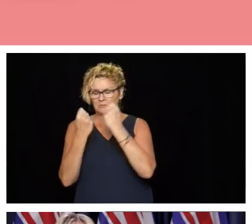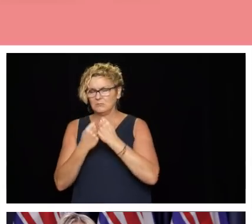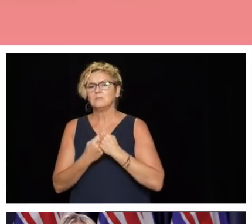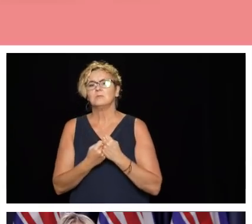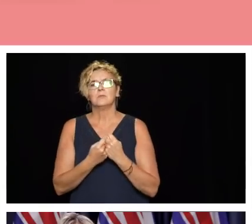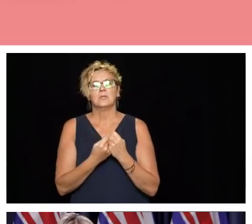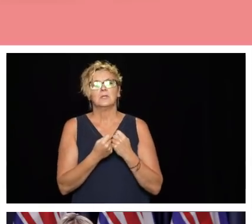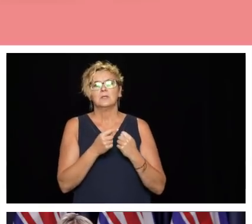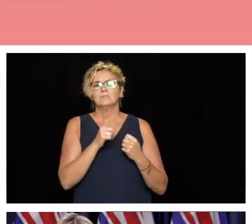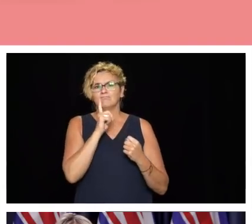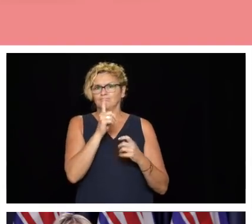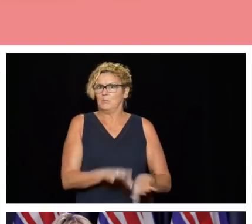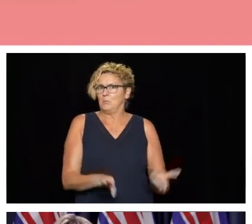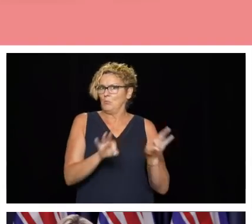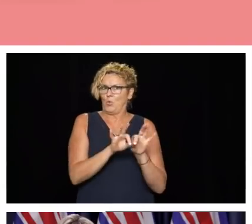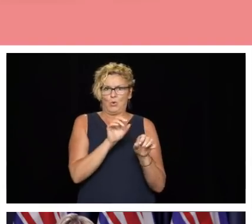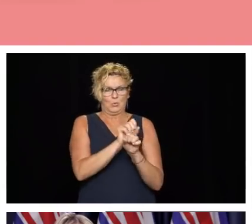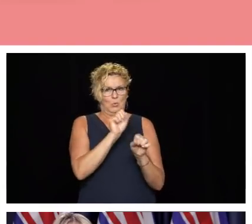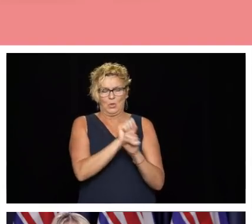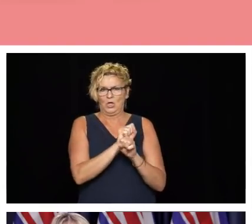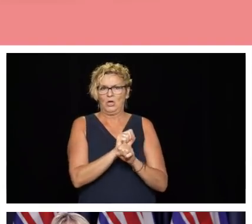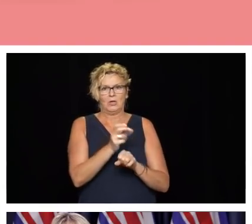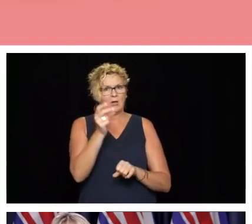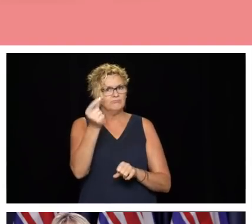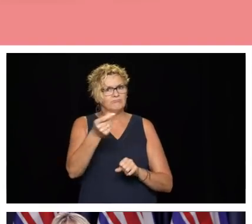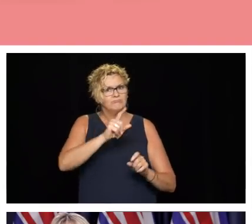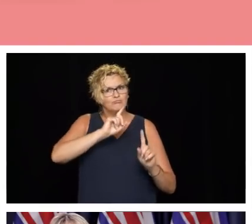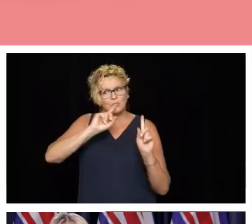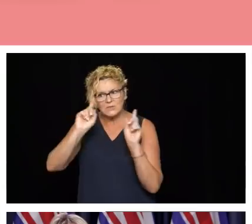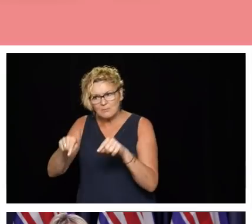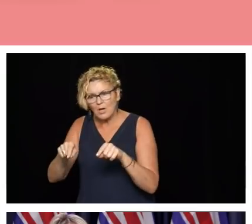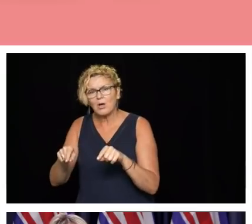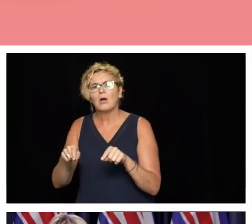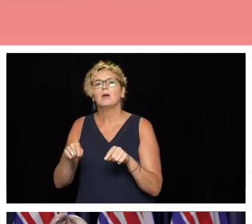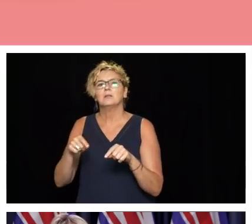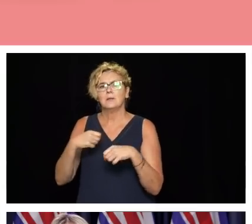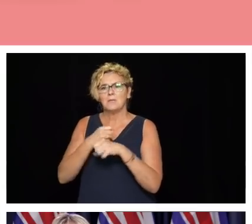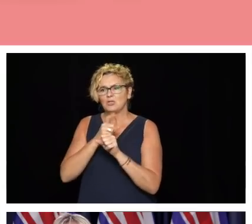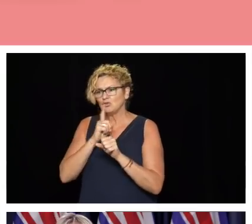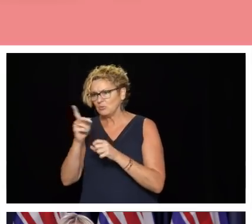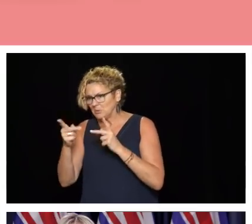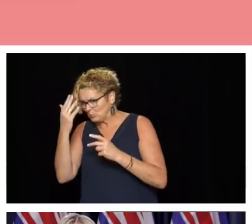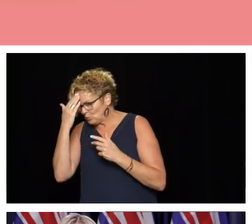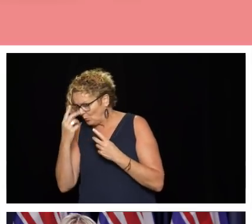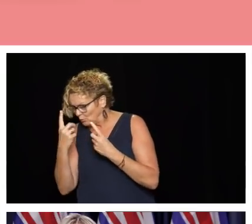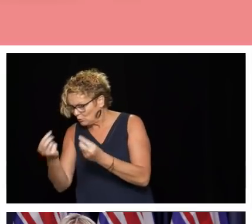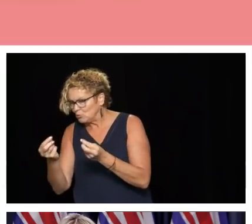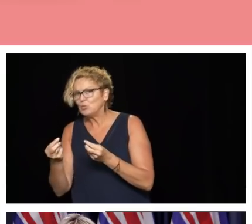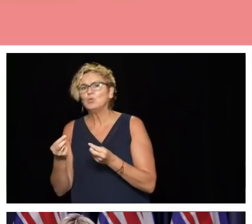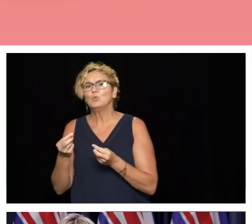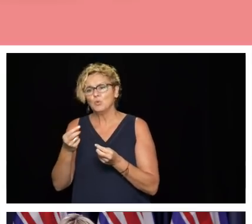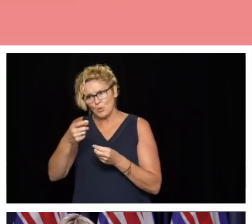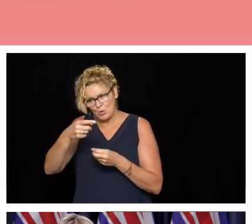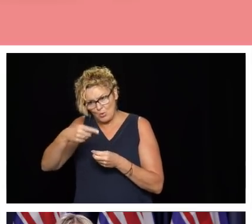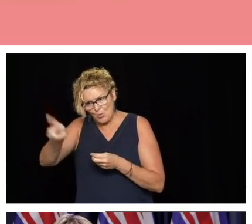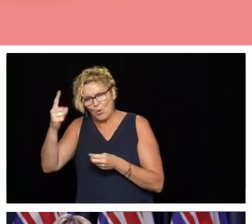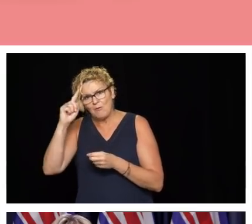risk of developing symptoms so we can support them to isolate to stay away from others so when they do develop symptoms, one they can